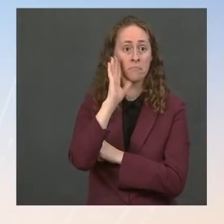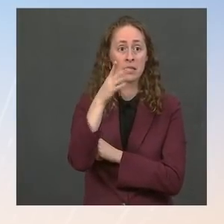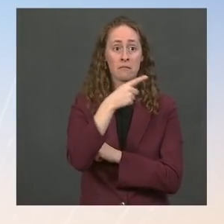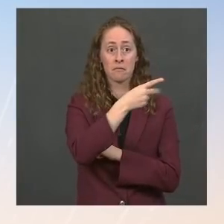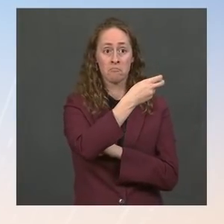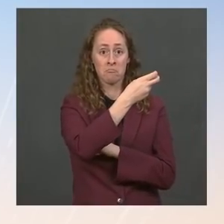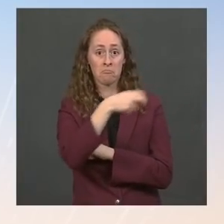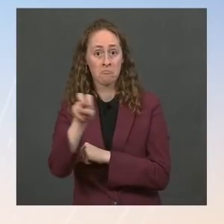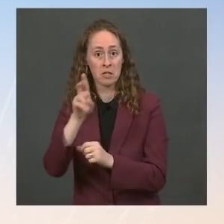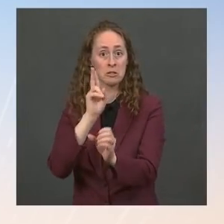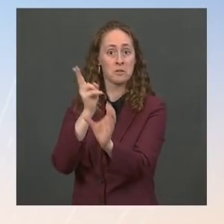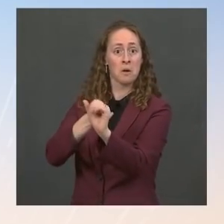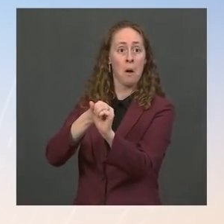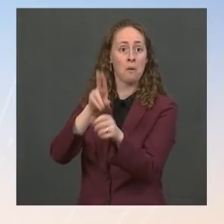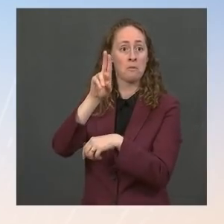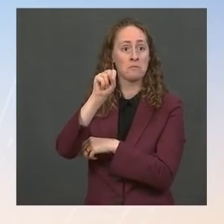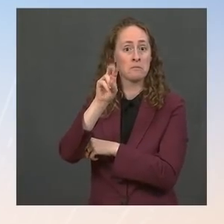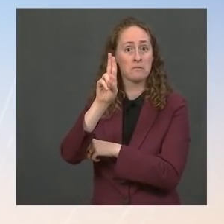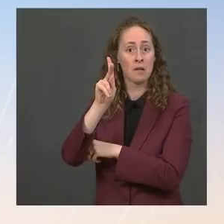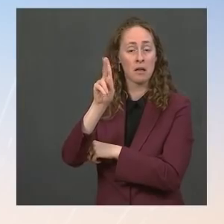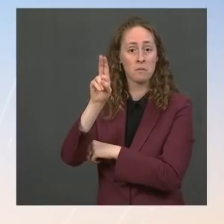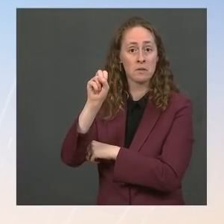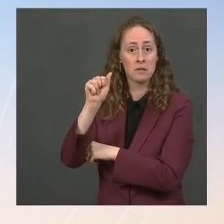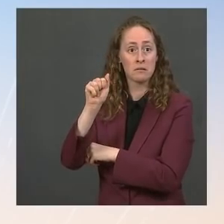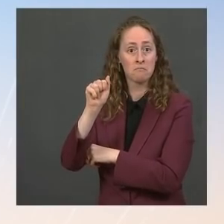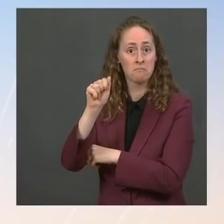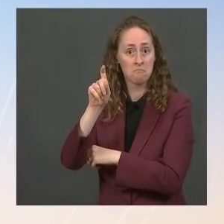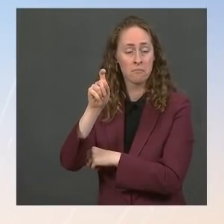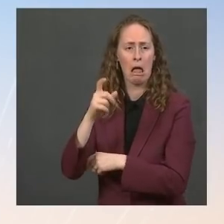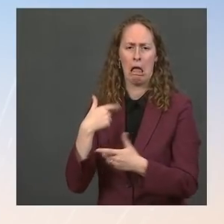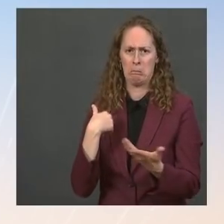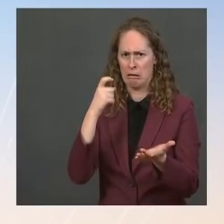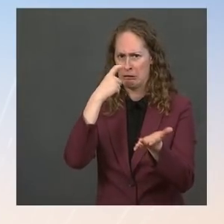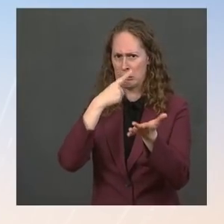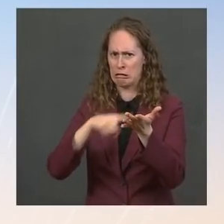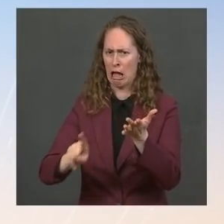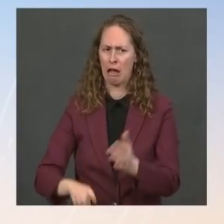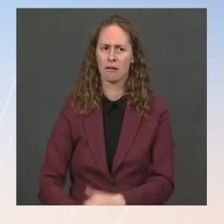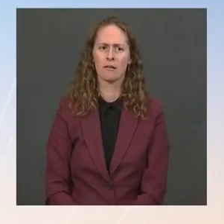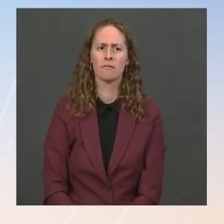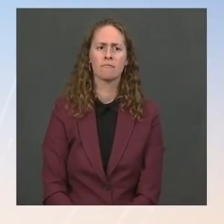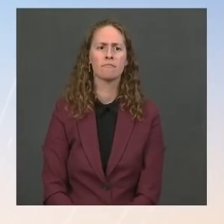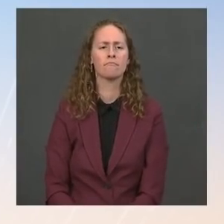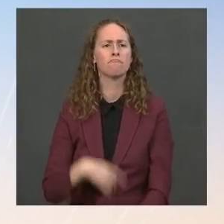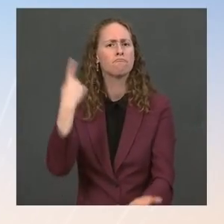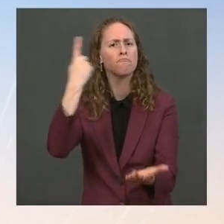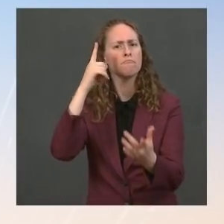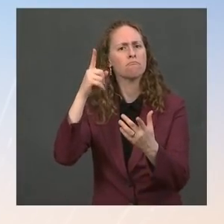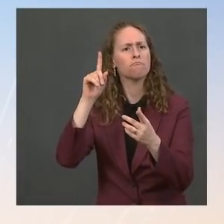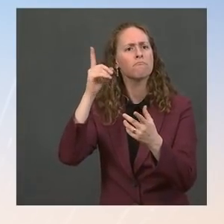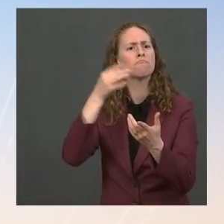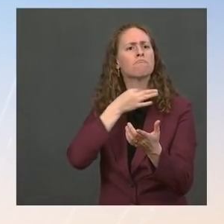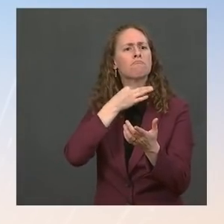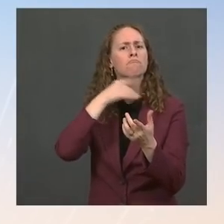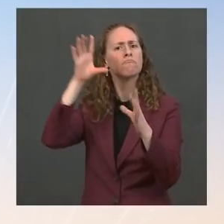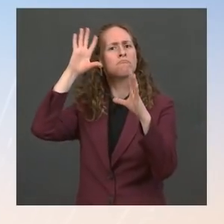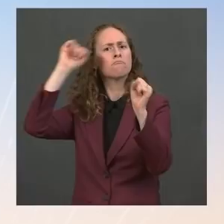Ms Psaki: I'd have to check on the specifics of the deal. The Press: Okay. Second question. So when -- when's the President going to hold another news conference where we can ask our questions to him